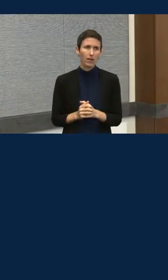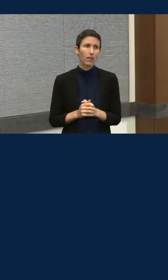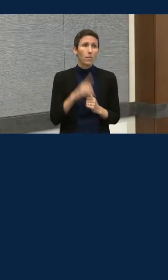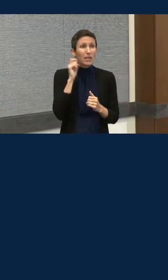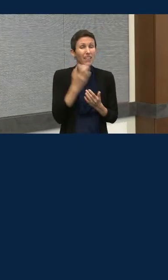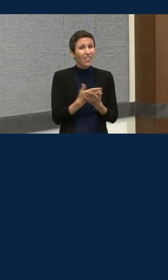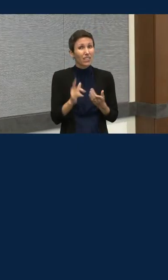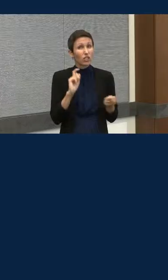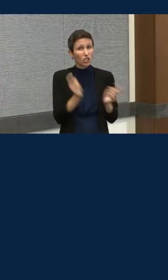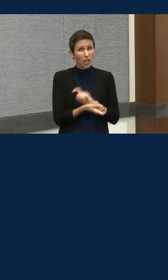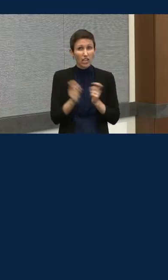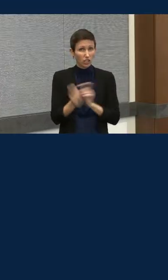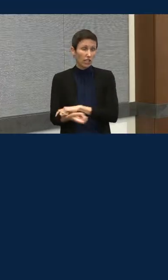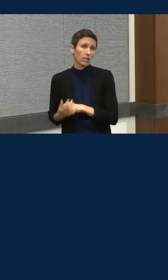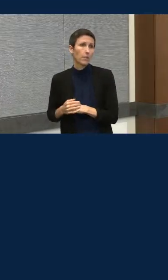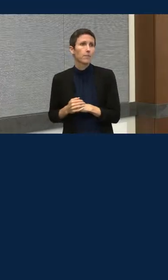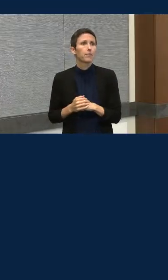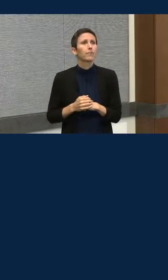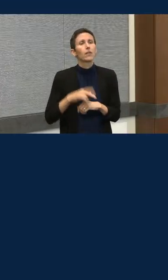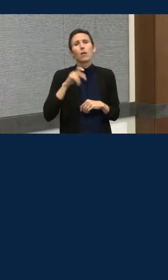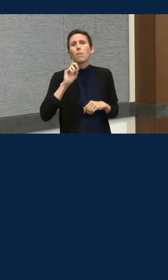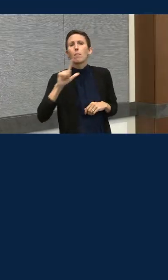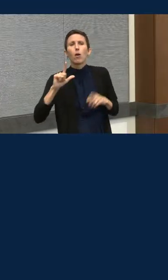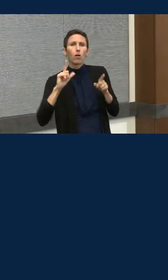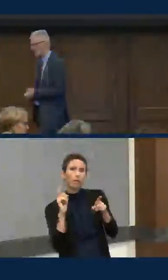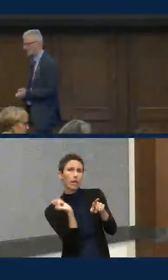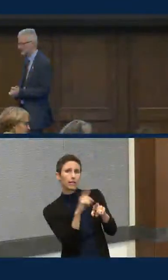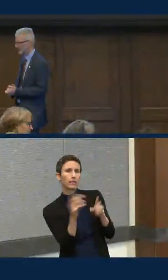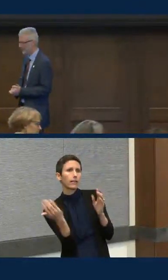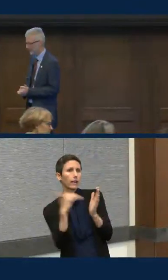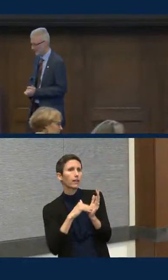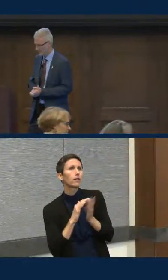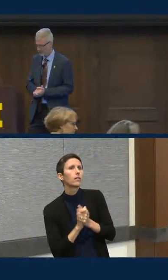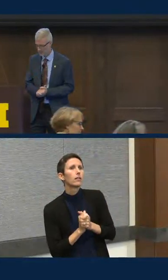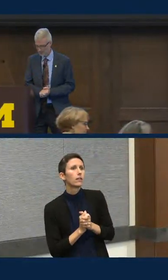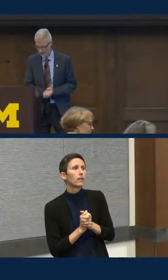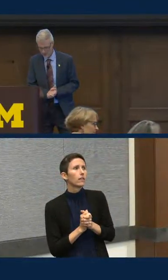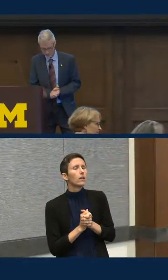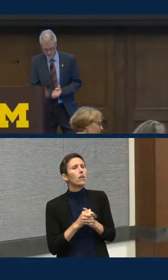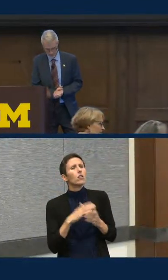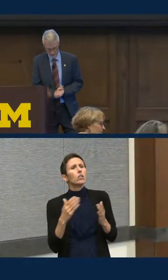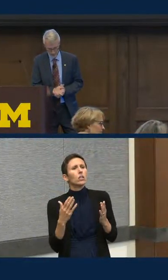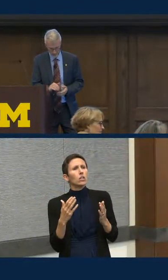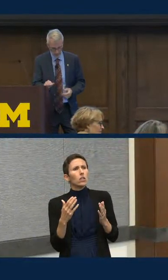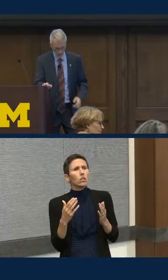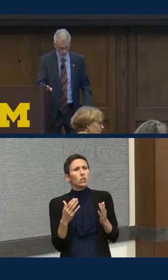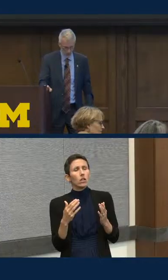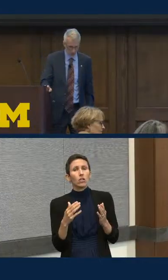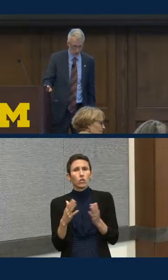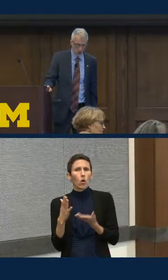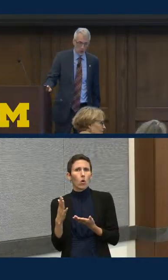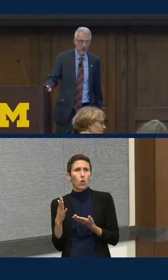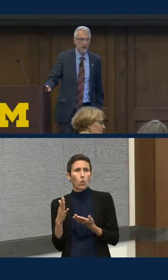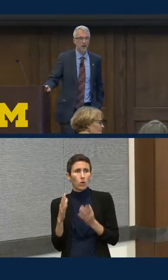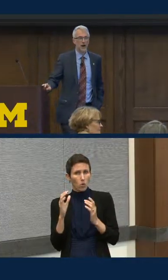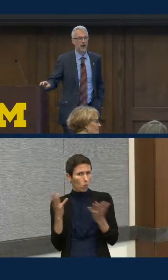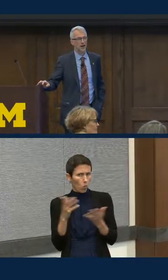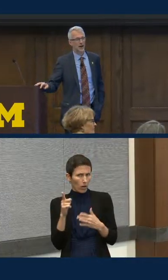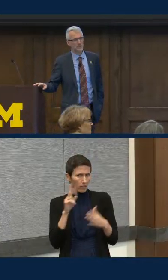time. Can you approximate the new sampling from the fully sampled?